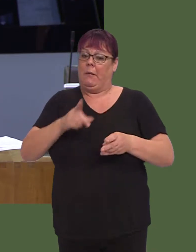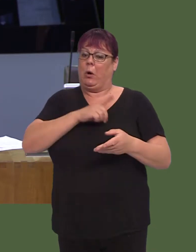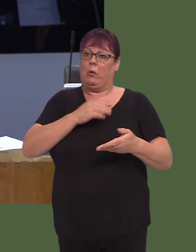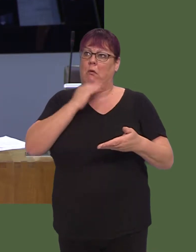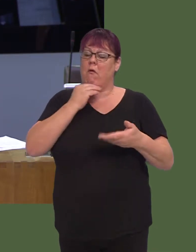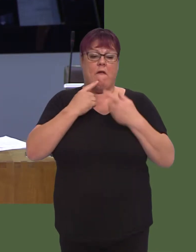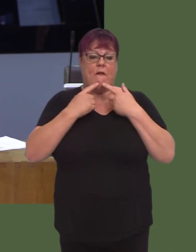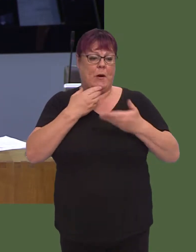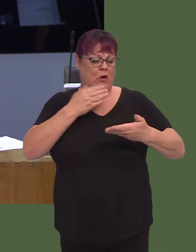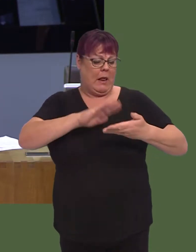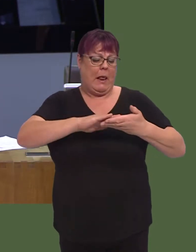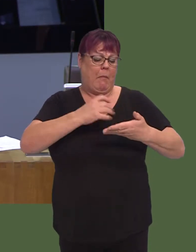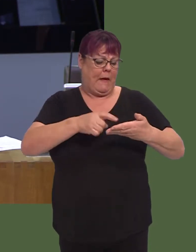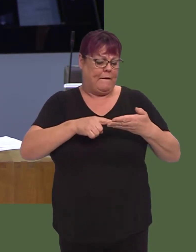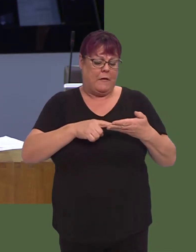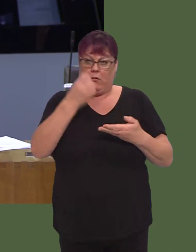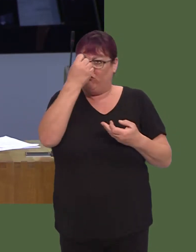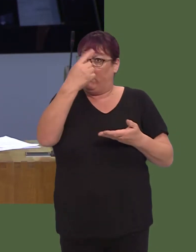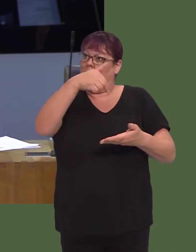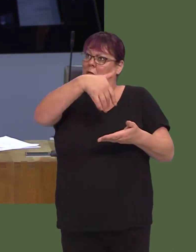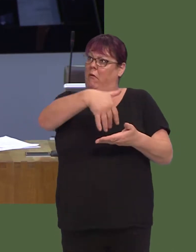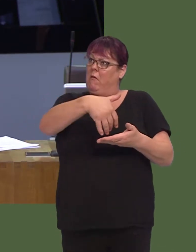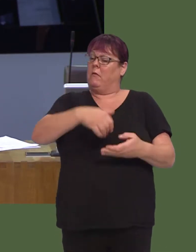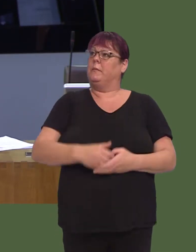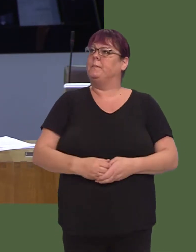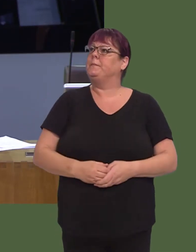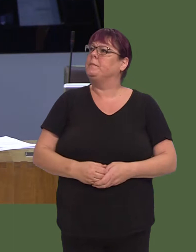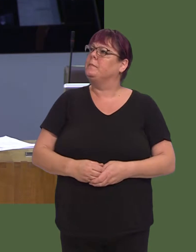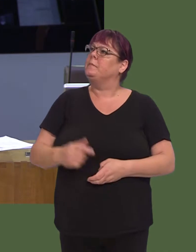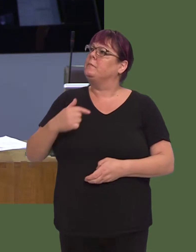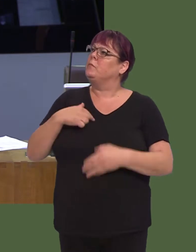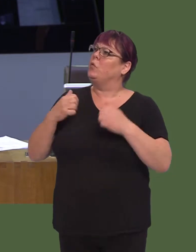possibly due to lack of information on the label of a food product that they consumed.